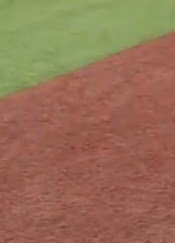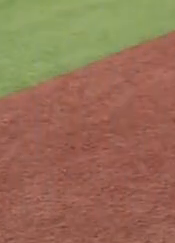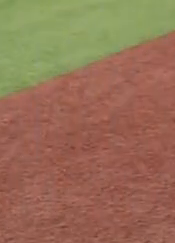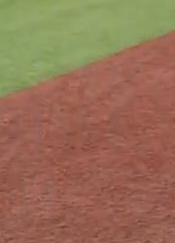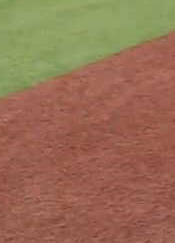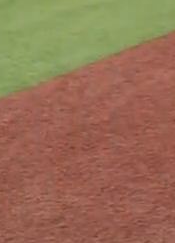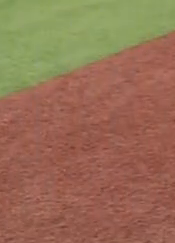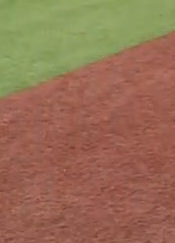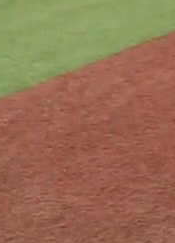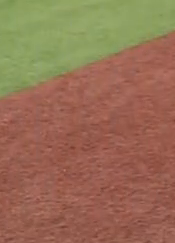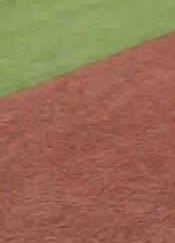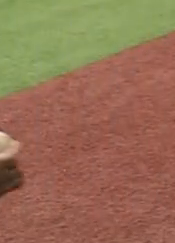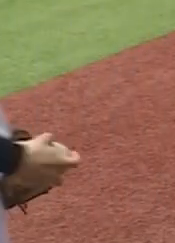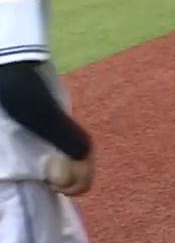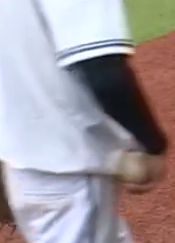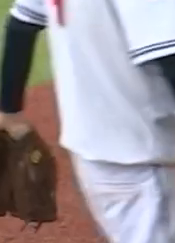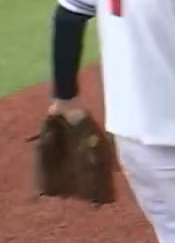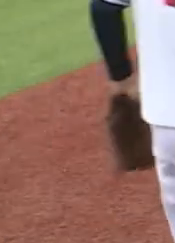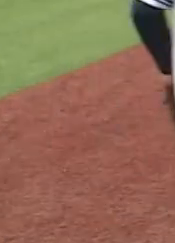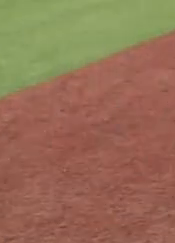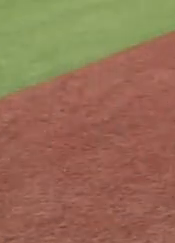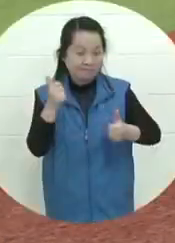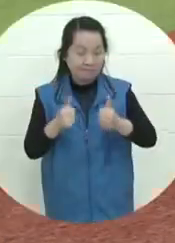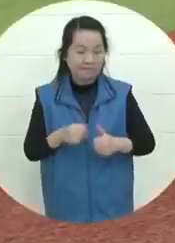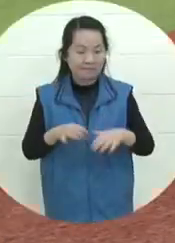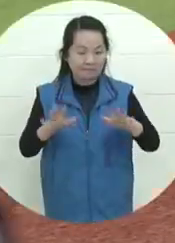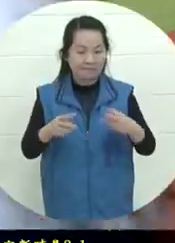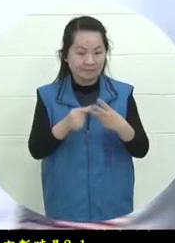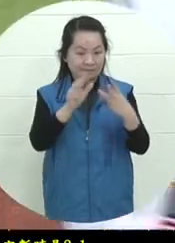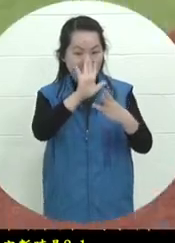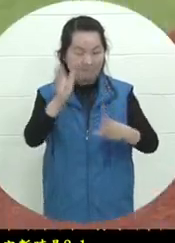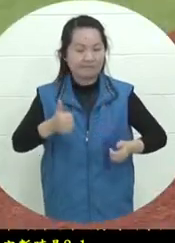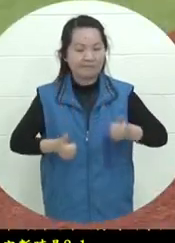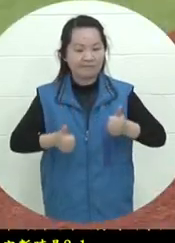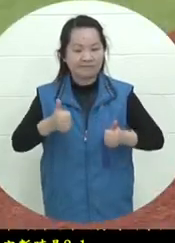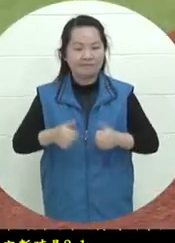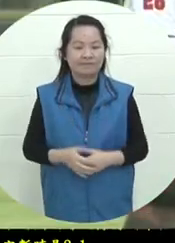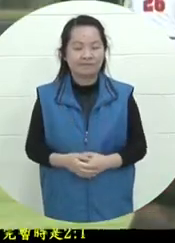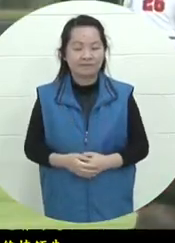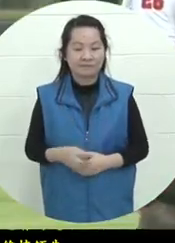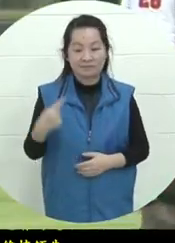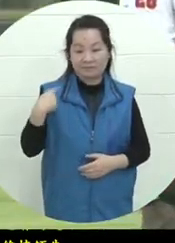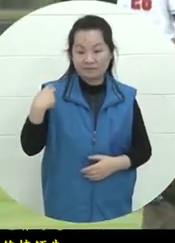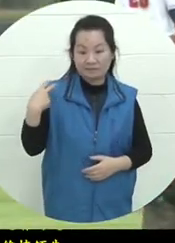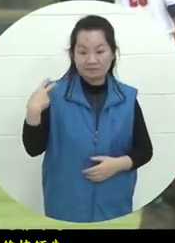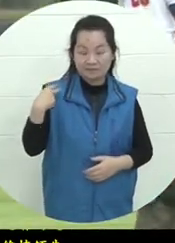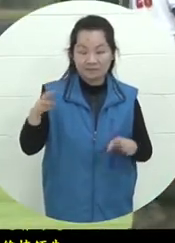The third day of the World Cup Hearing Impaired Baseball Championship will be held today at the National Sports Baseball Stadium in Lingkou